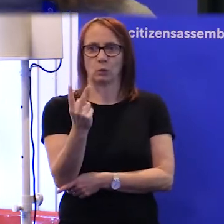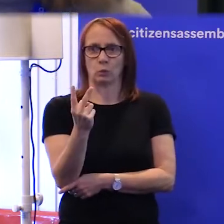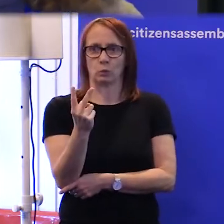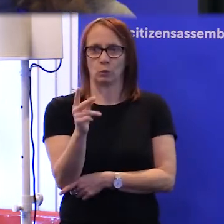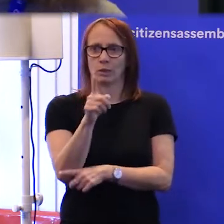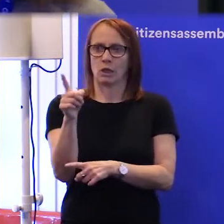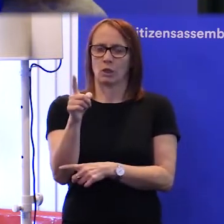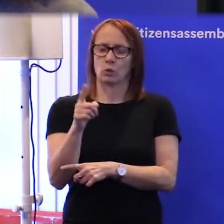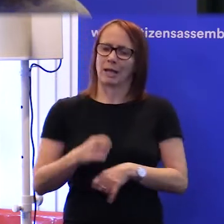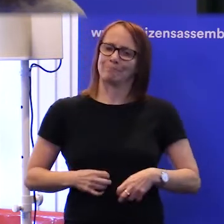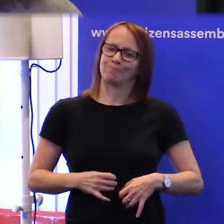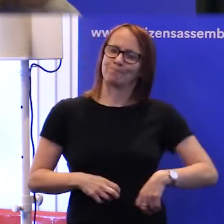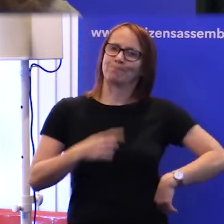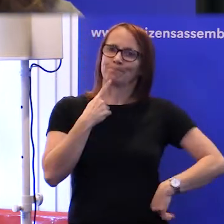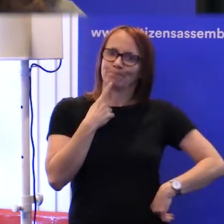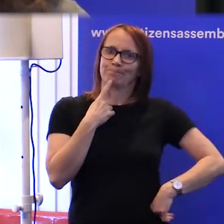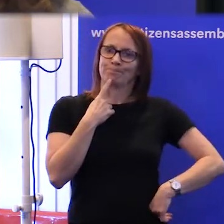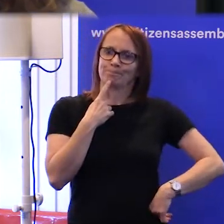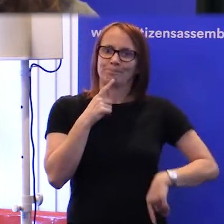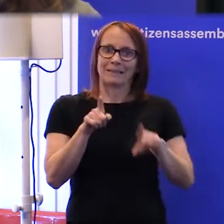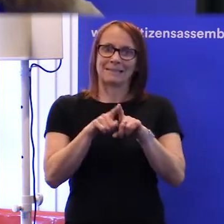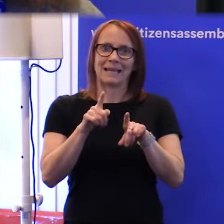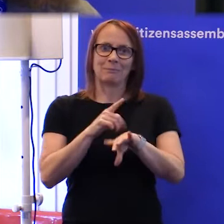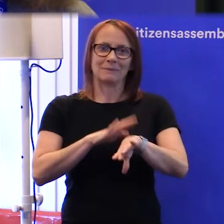physically digest those while we have our dessert and coffee and we'll be